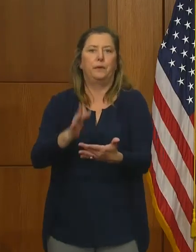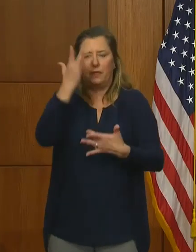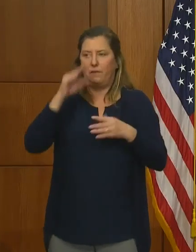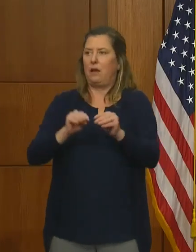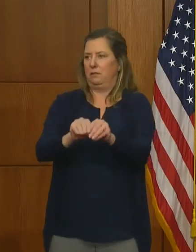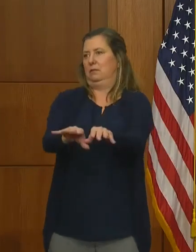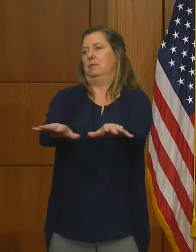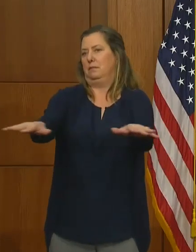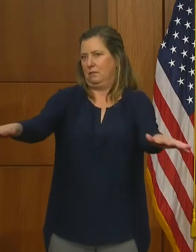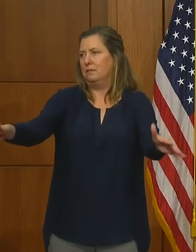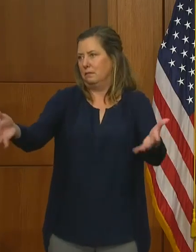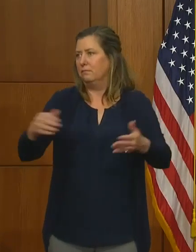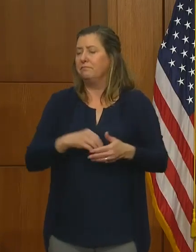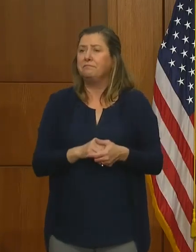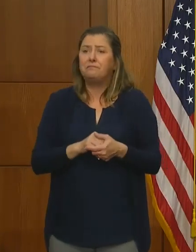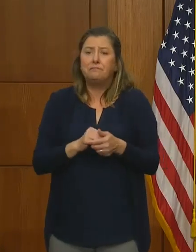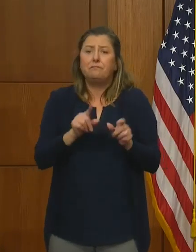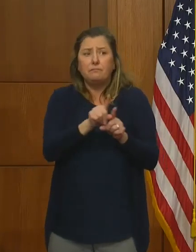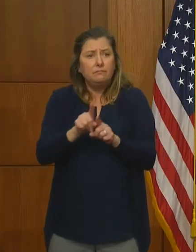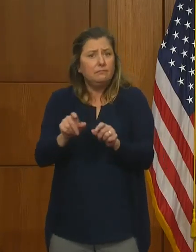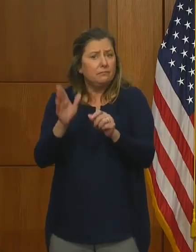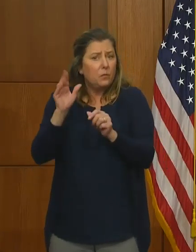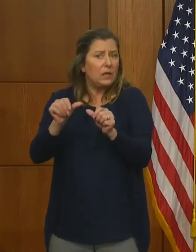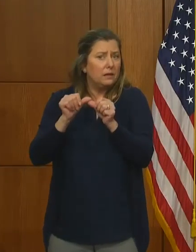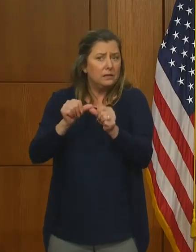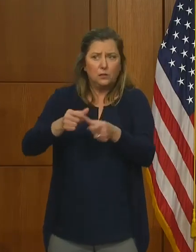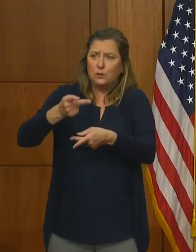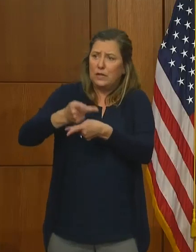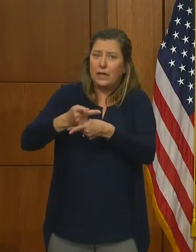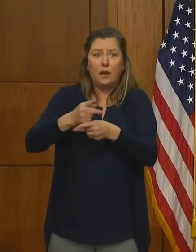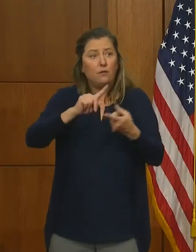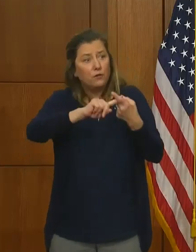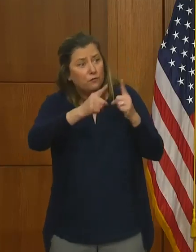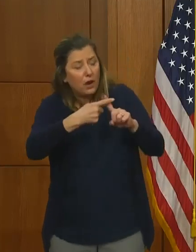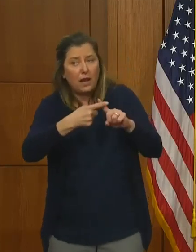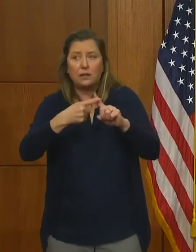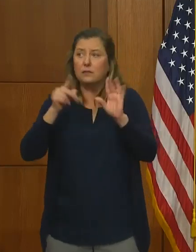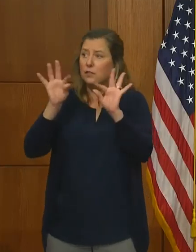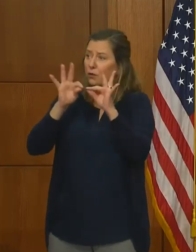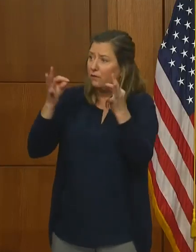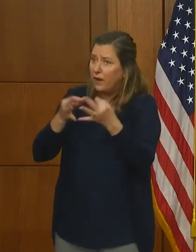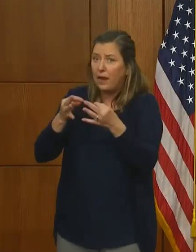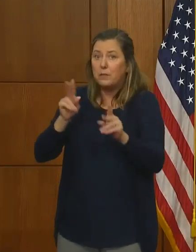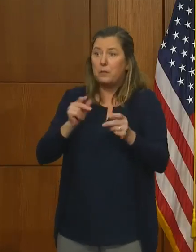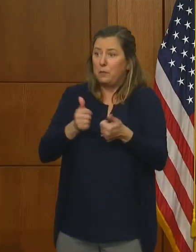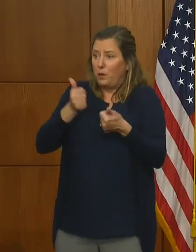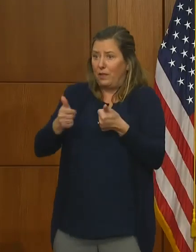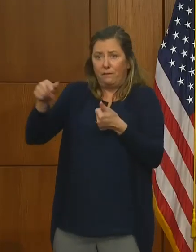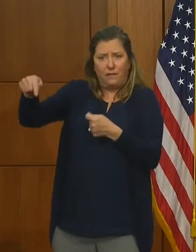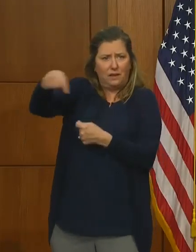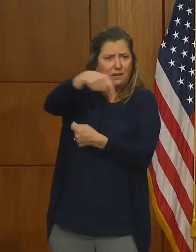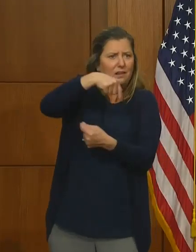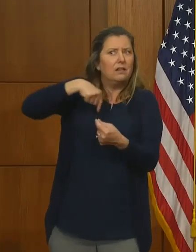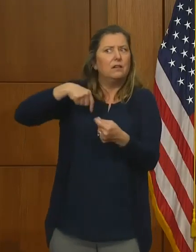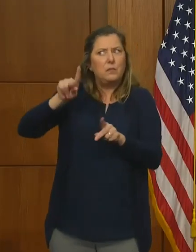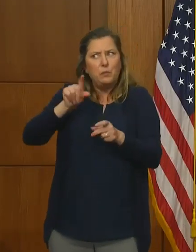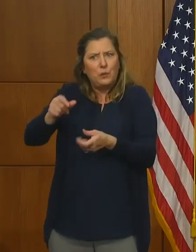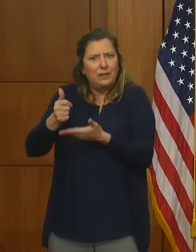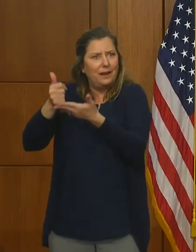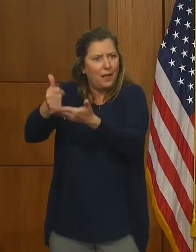CONTINUE. HOW TO MINIMIZE THE SPREAD OF THIS VIRUS AND- CAN CONTINUE ALSO TO. TO TAKE CARE